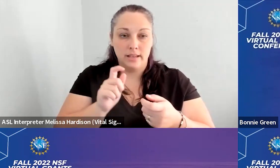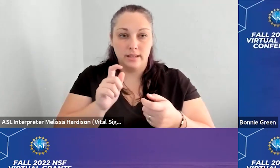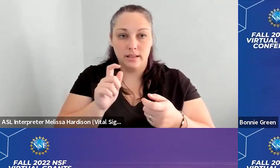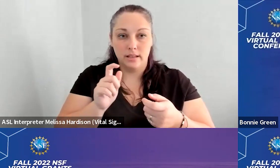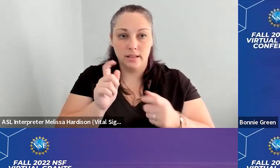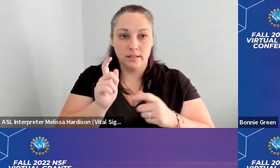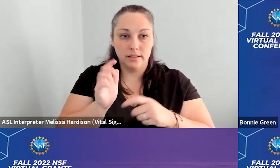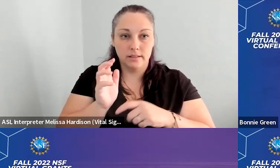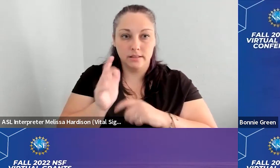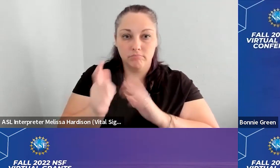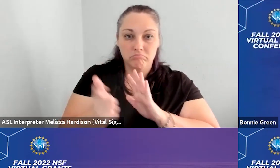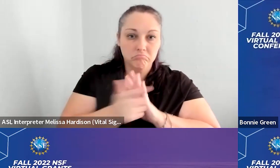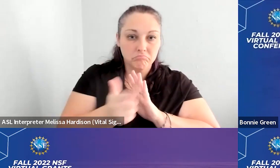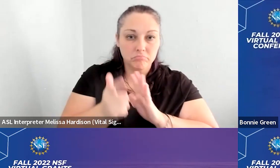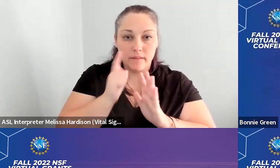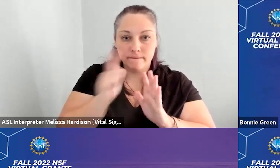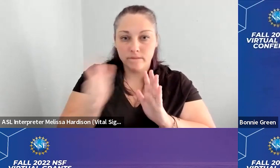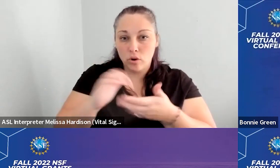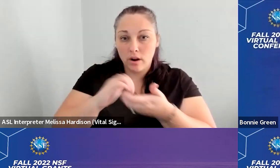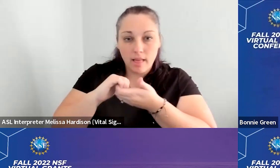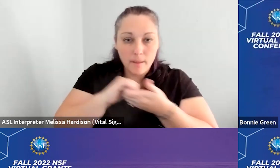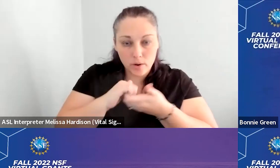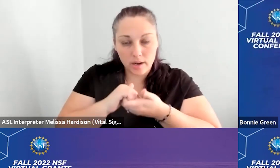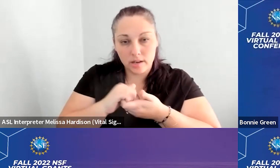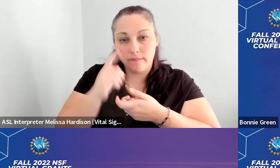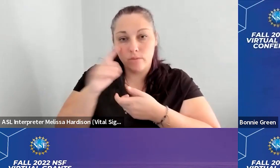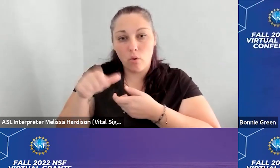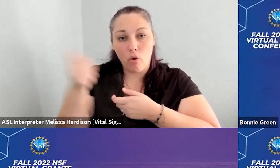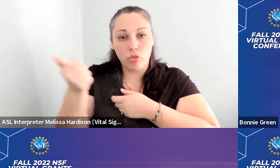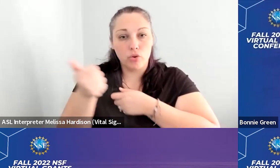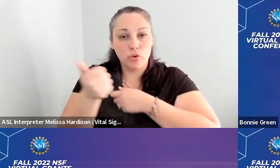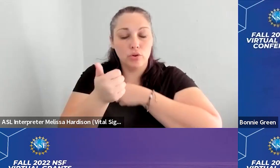on collaborating with foreign institutions.